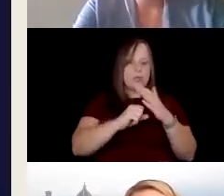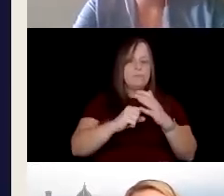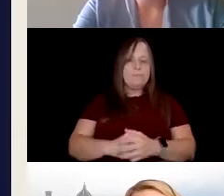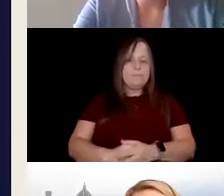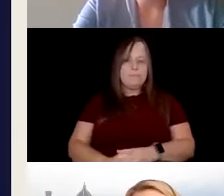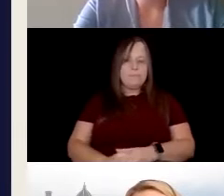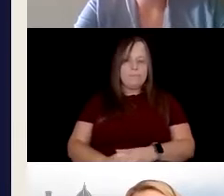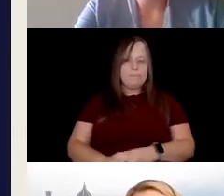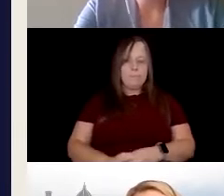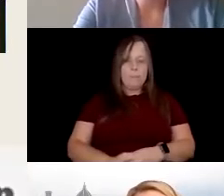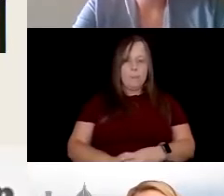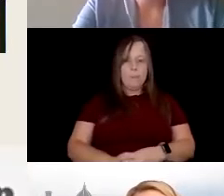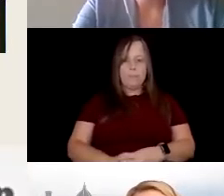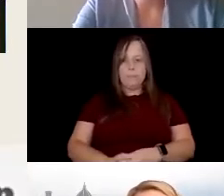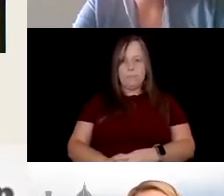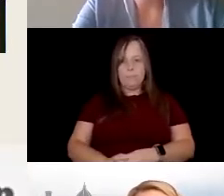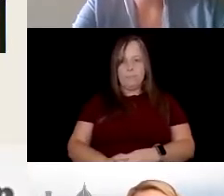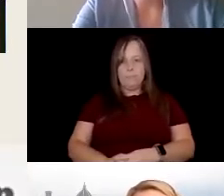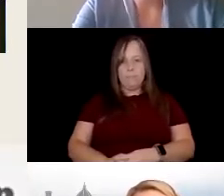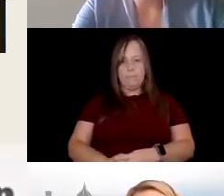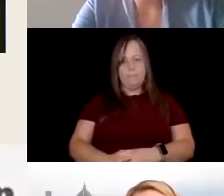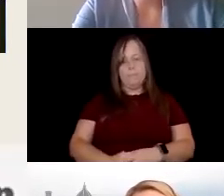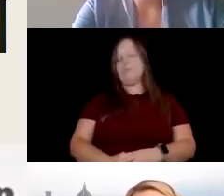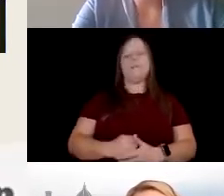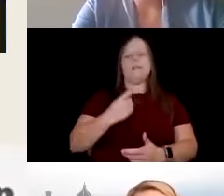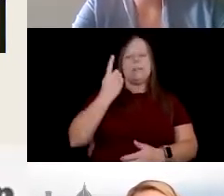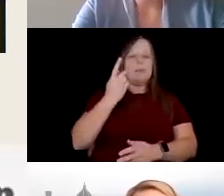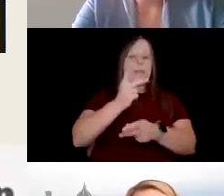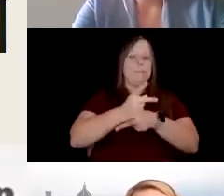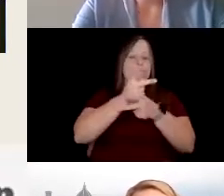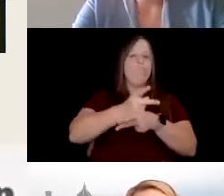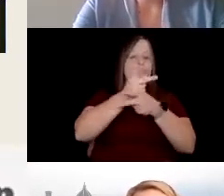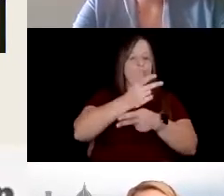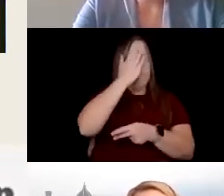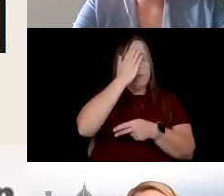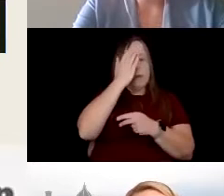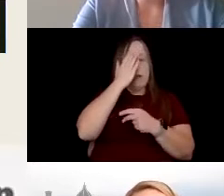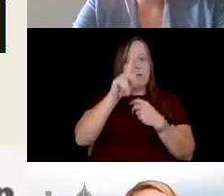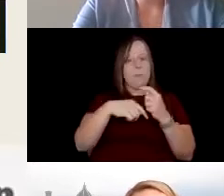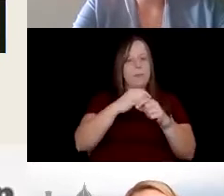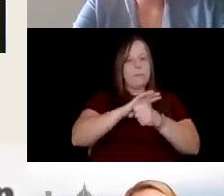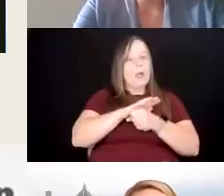That is something to be careful about. And often, people feel pressured to return to duty quicker,